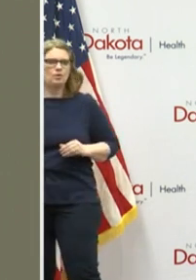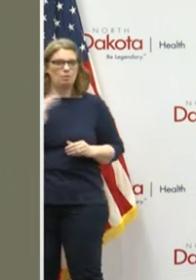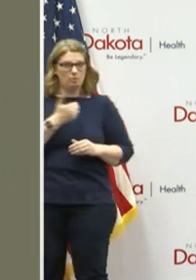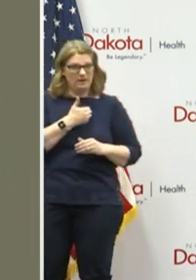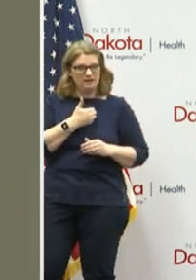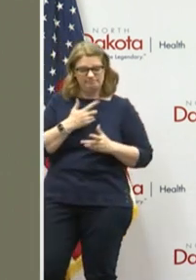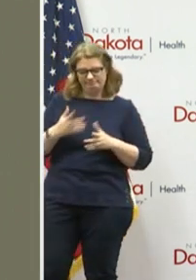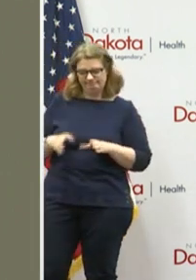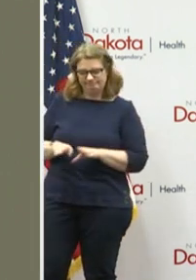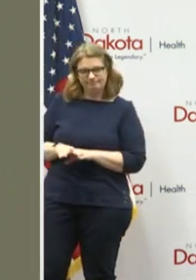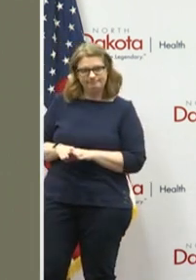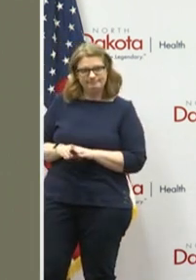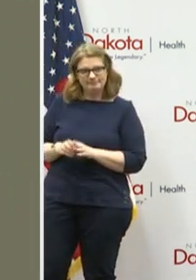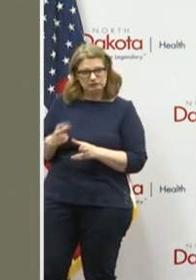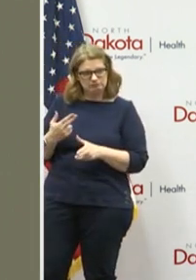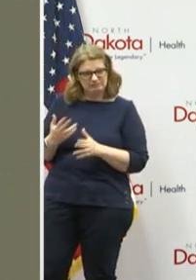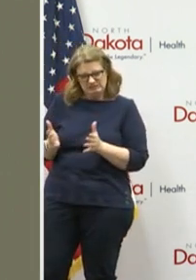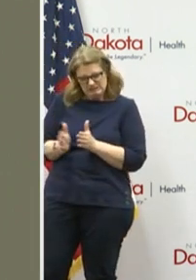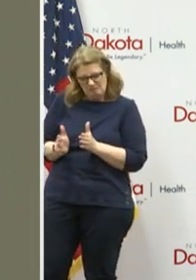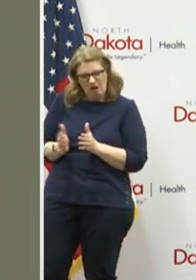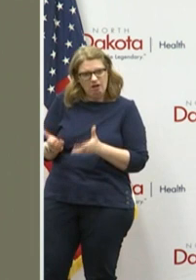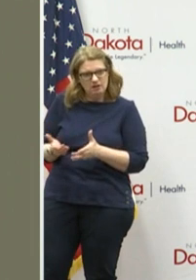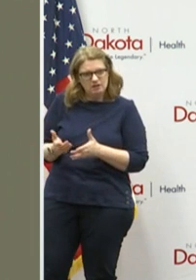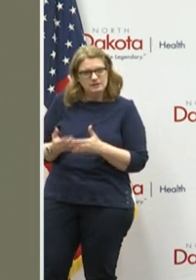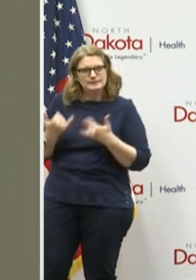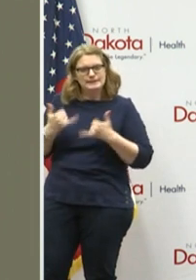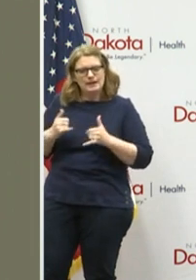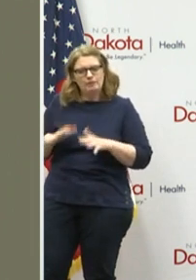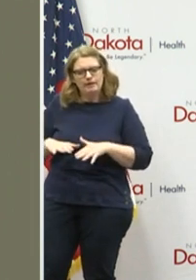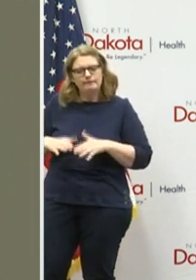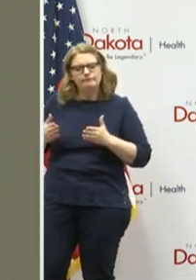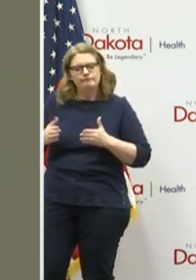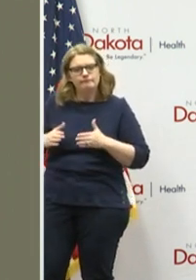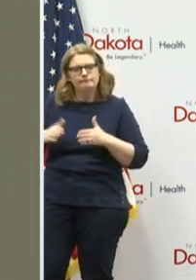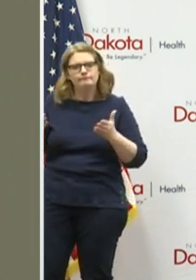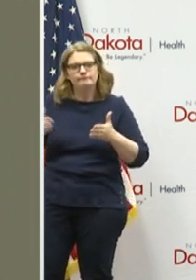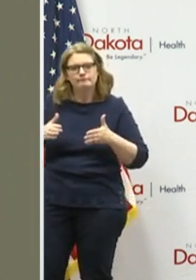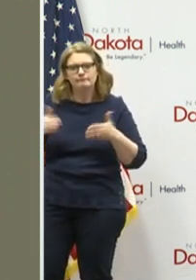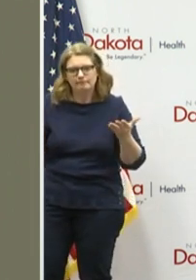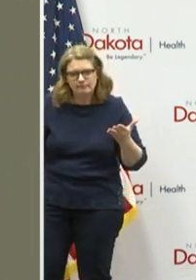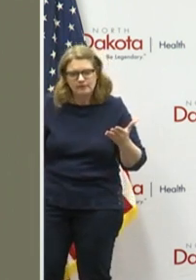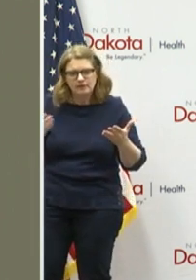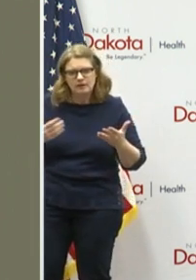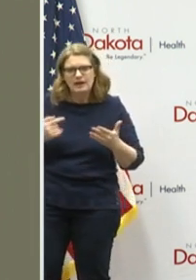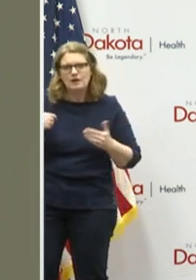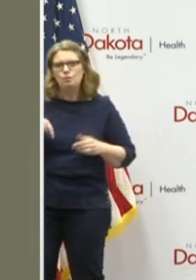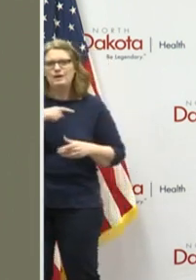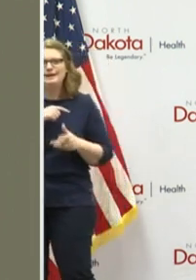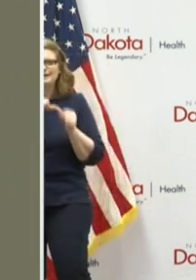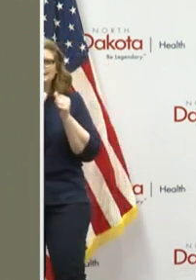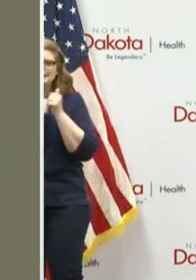TRACK AND OPENING UP AND WE'RE AND TRACK TO OPEN UP FASTER AND OUR TESTING CAPABILITY IS ONE OF